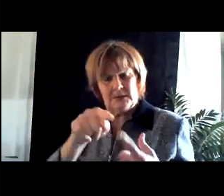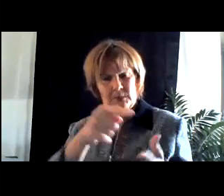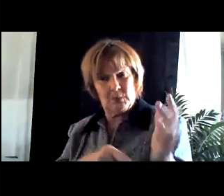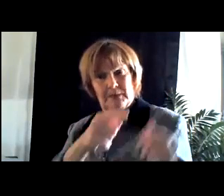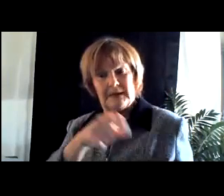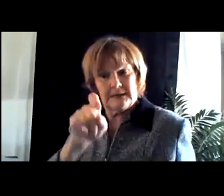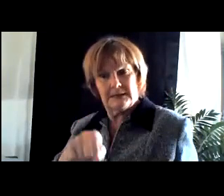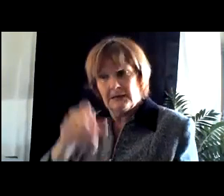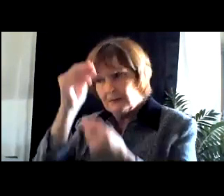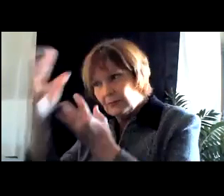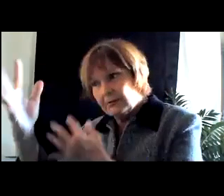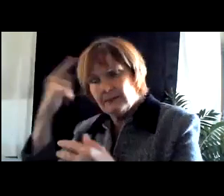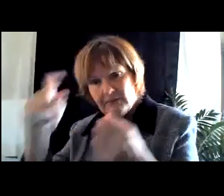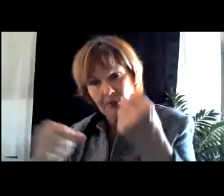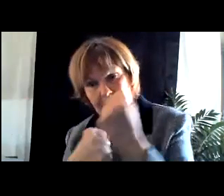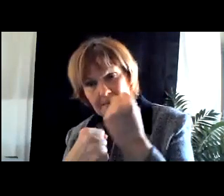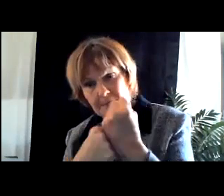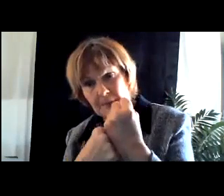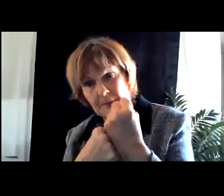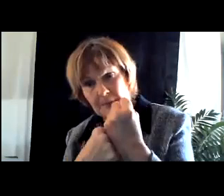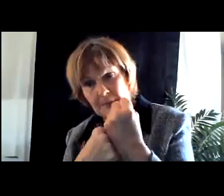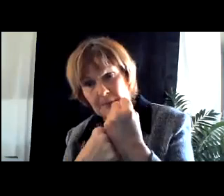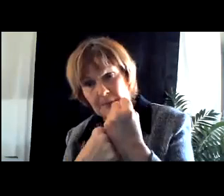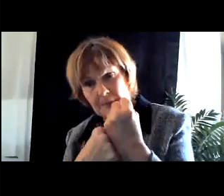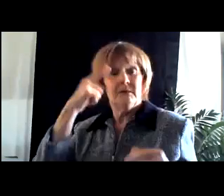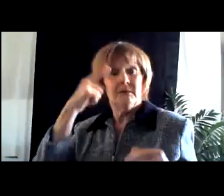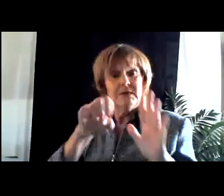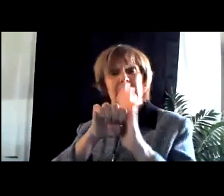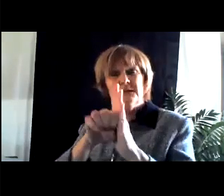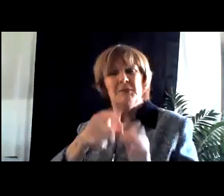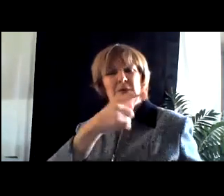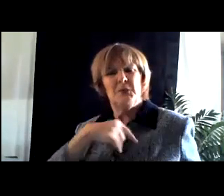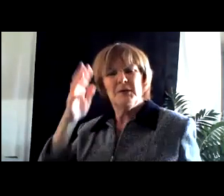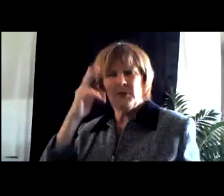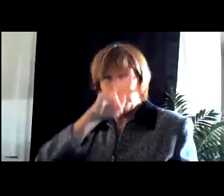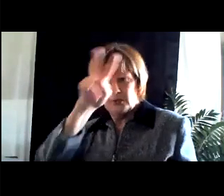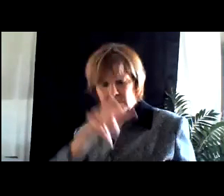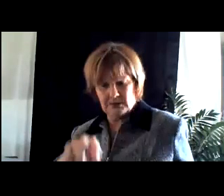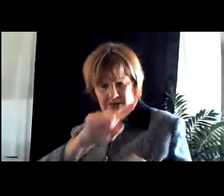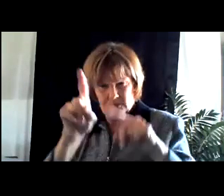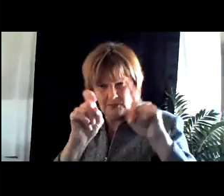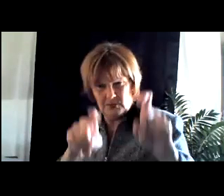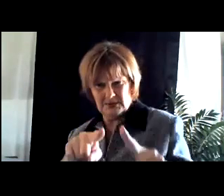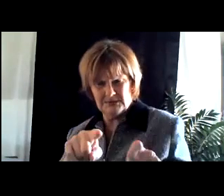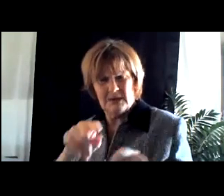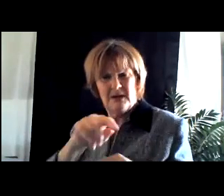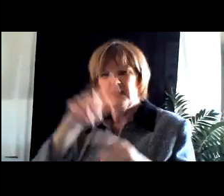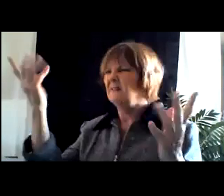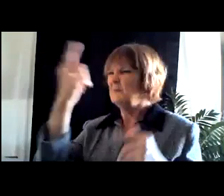So for example, we'll be going over the questionnaire to get someone signed up for services, and out of nowhere the individual